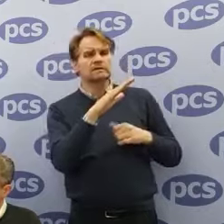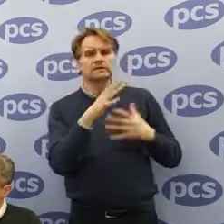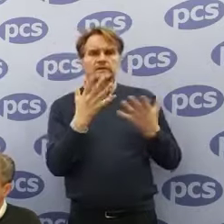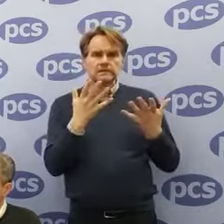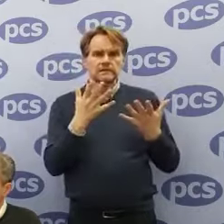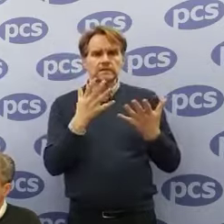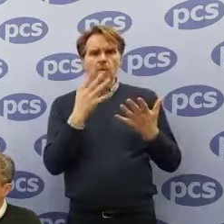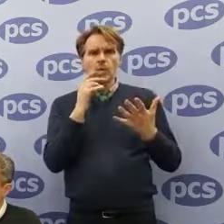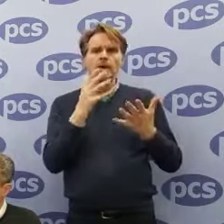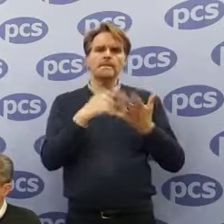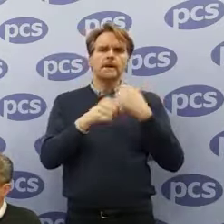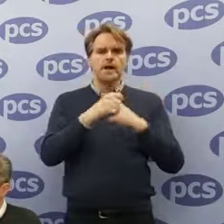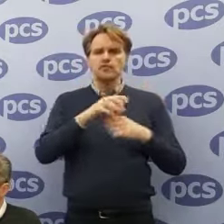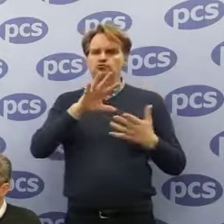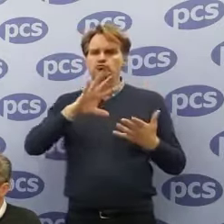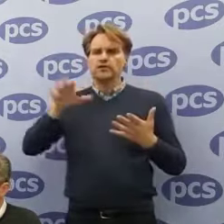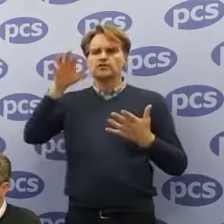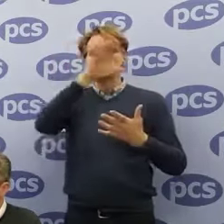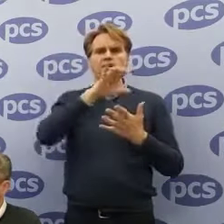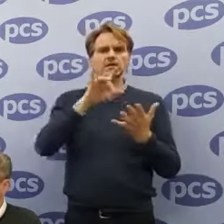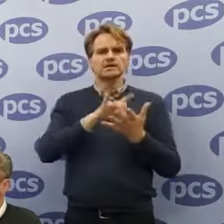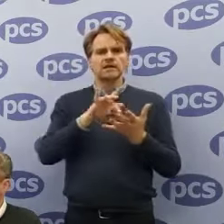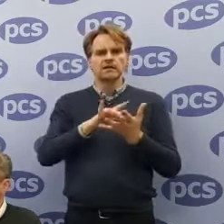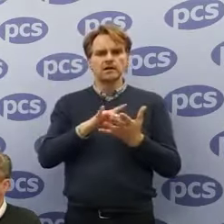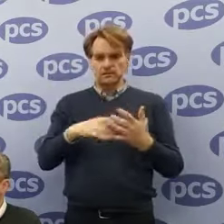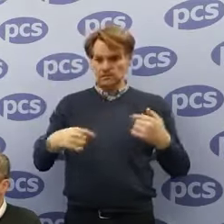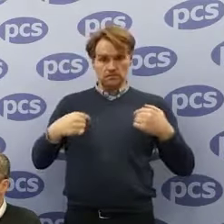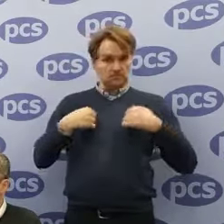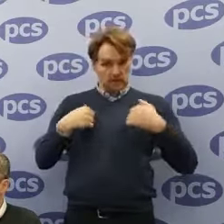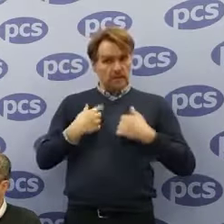centres purely because I'm disabled and may not be able to travel, how is that